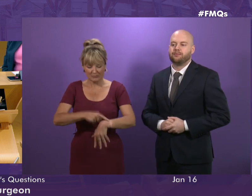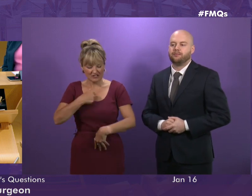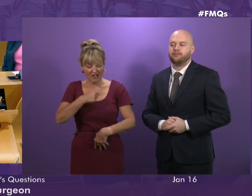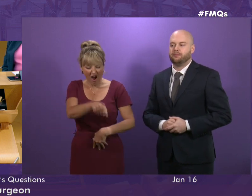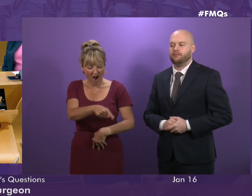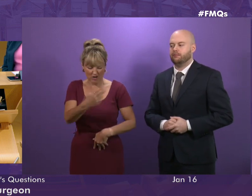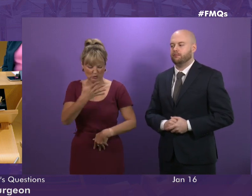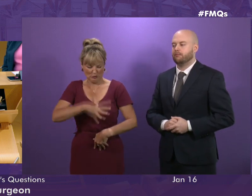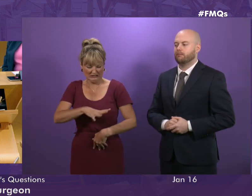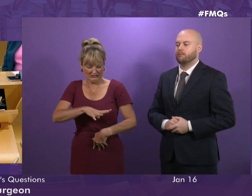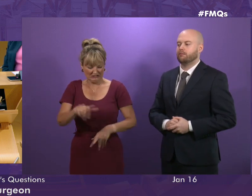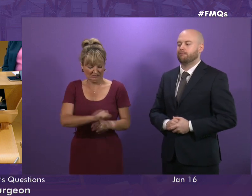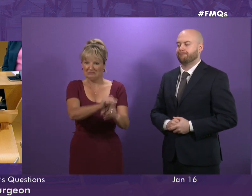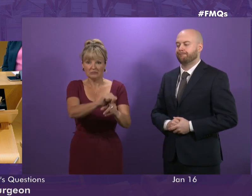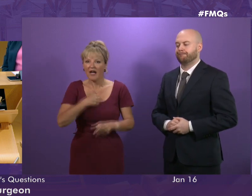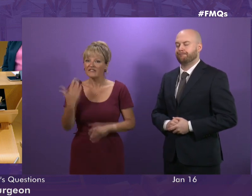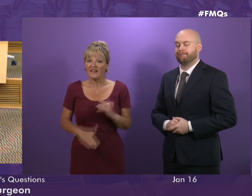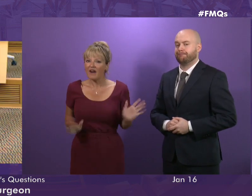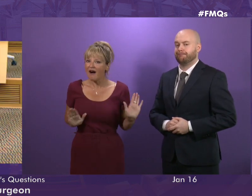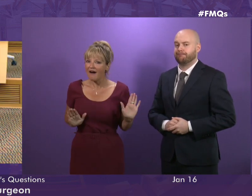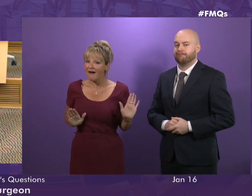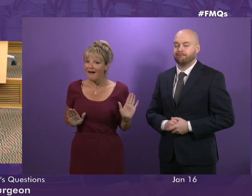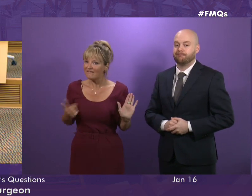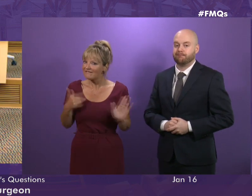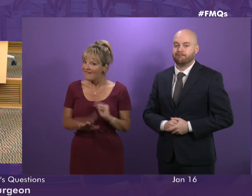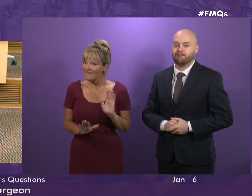is required. I think that Jackson Carlaw has to be really